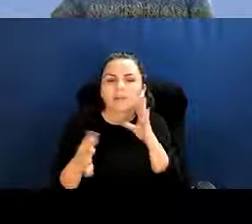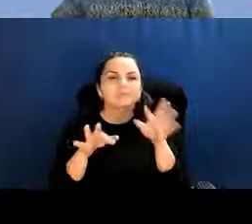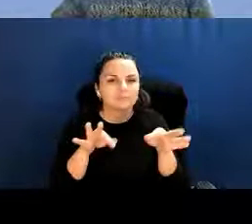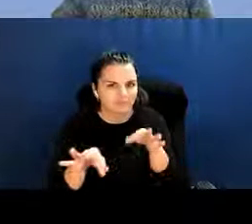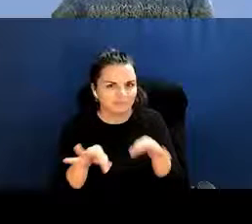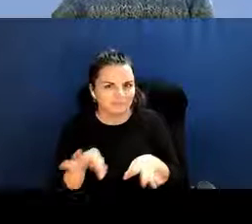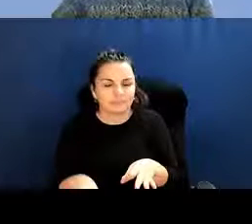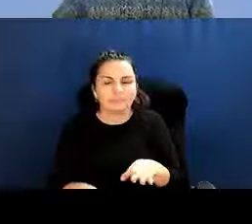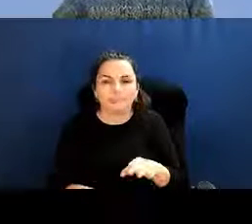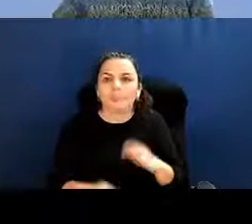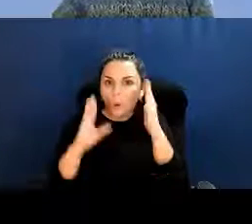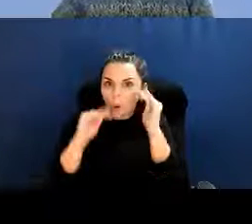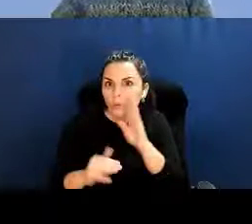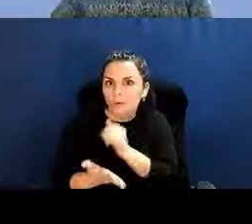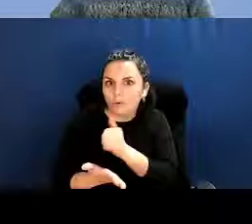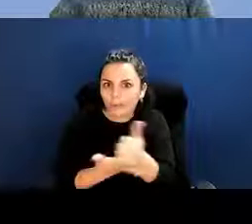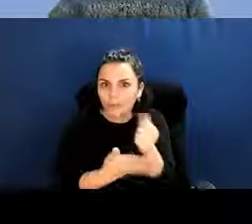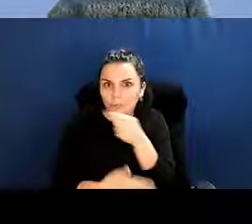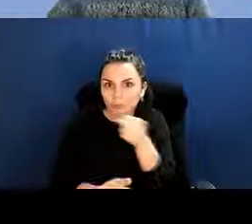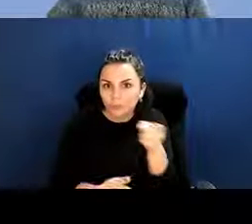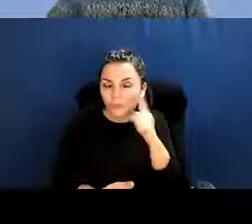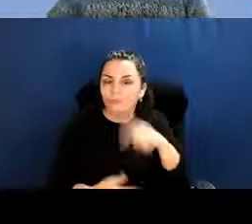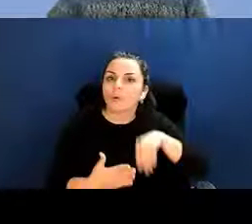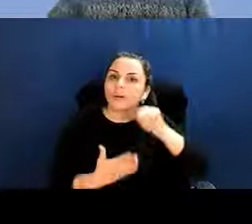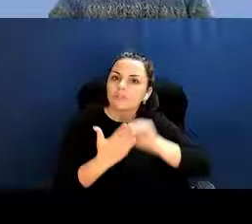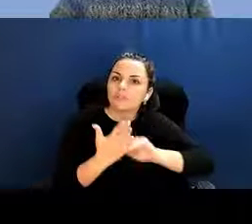when you complete your NIH grants application process.